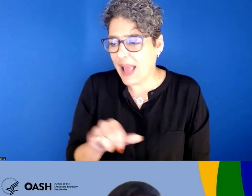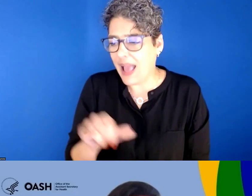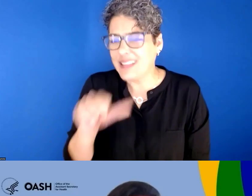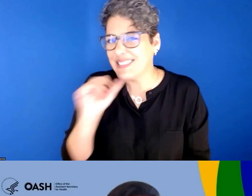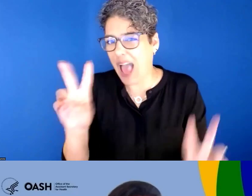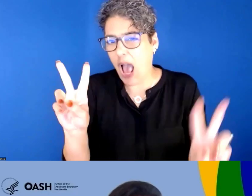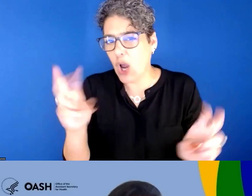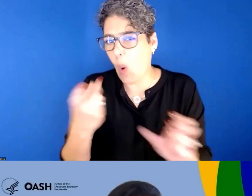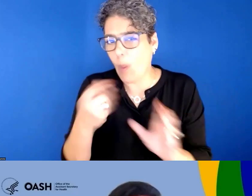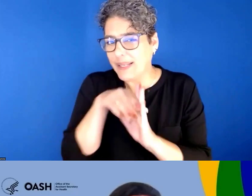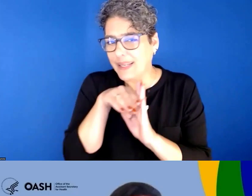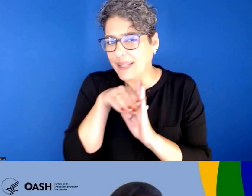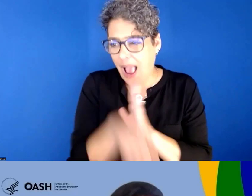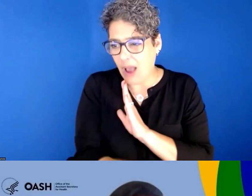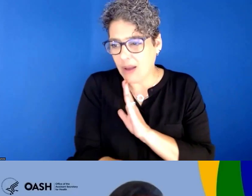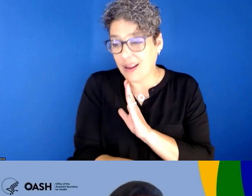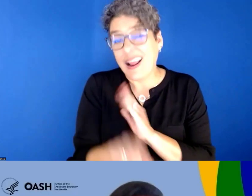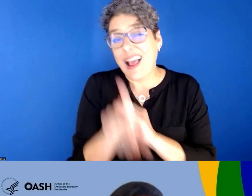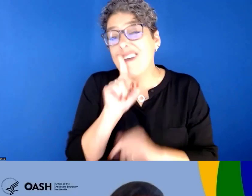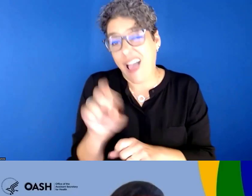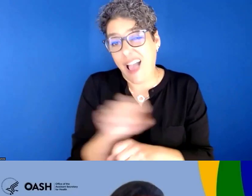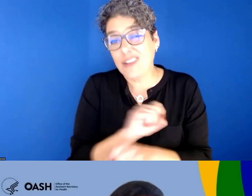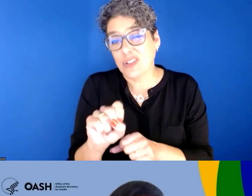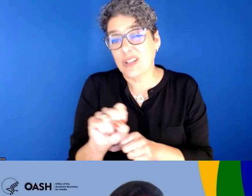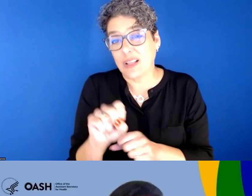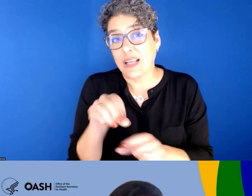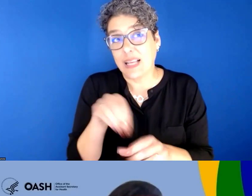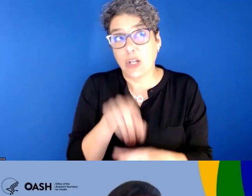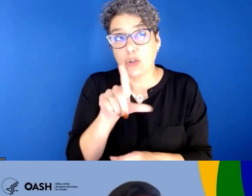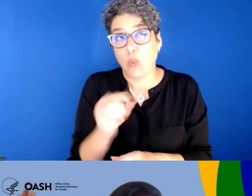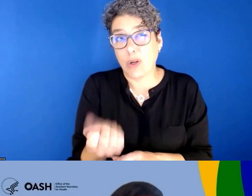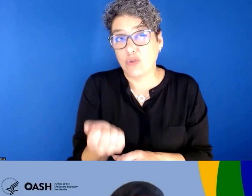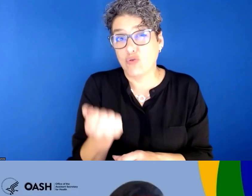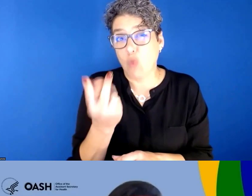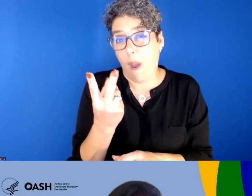Actually, it went up in 2012 and around that time